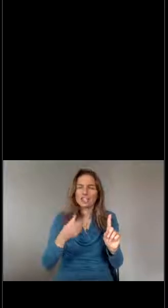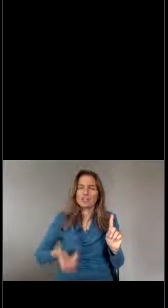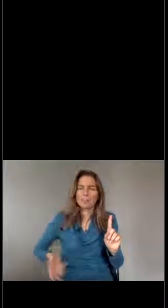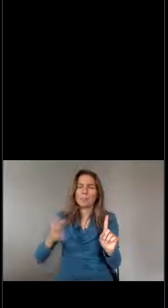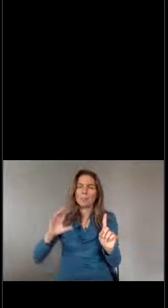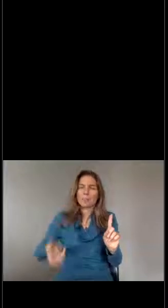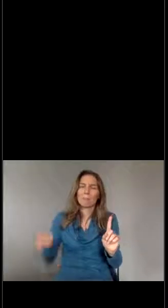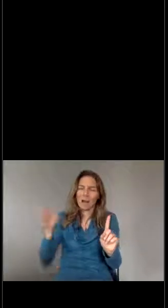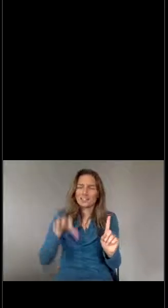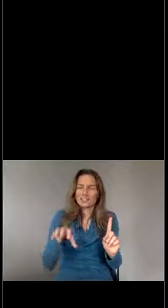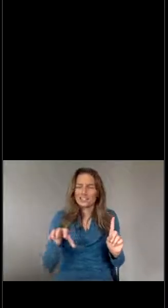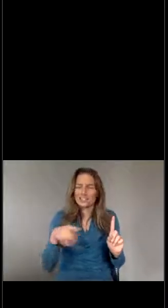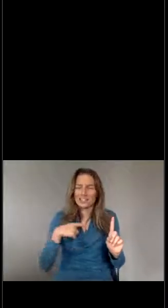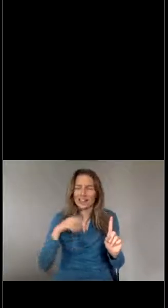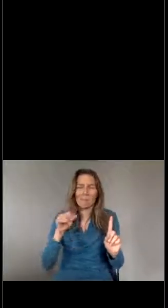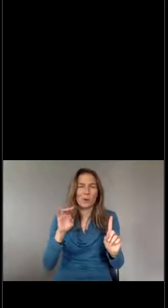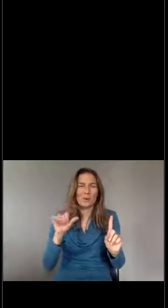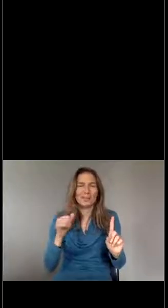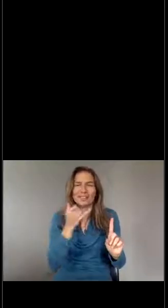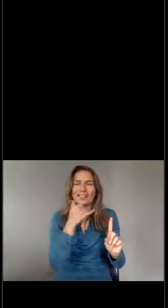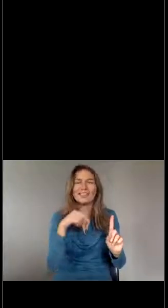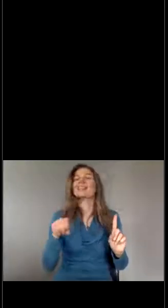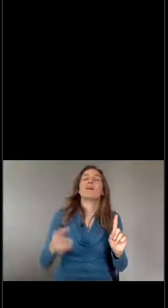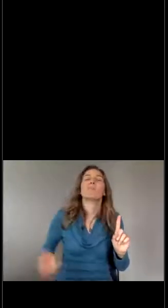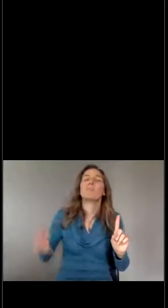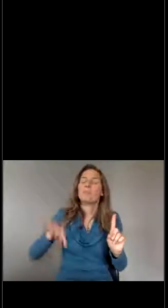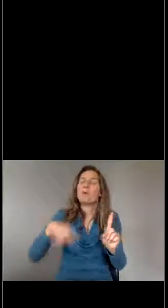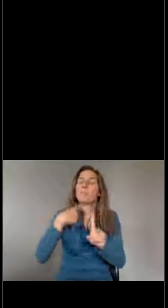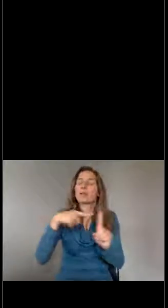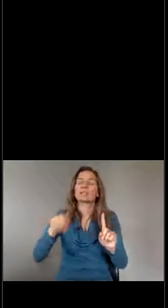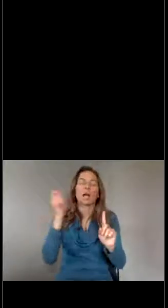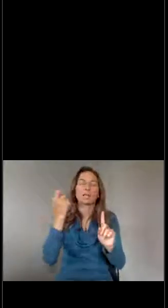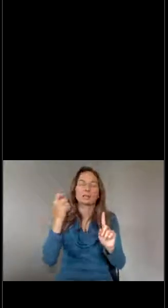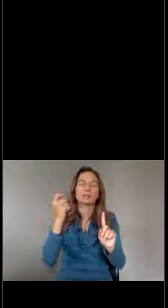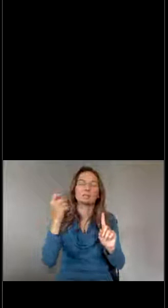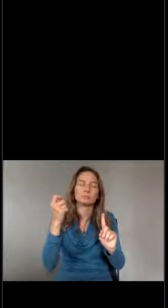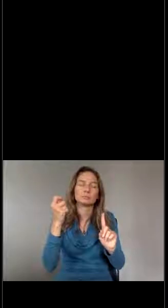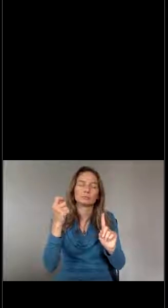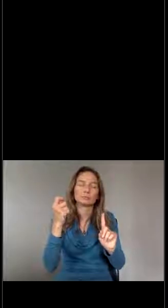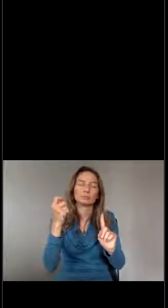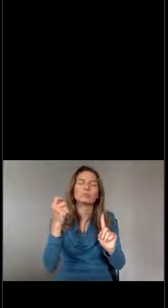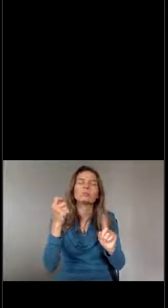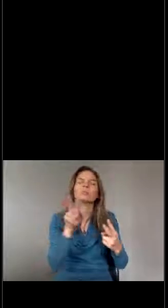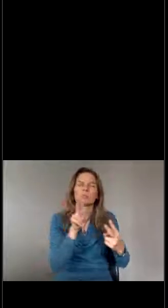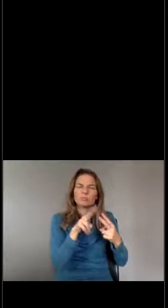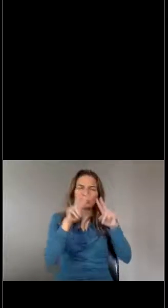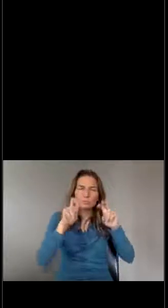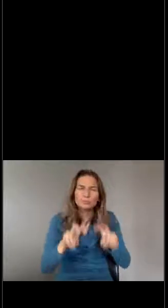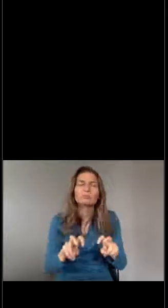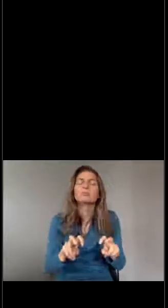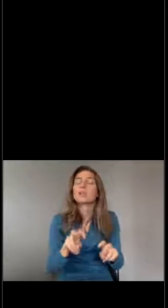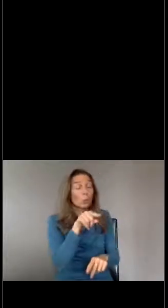but we were looking at the costs people with disabilities face as well as how they were able to meet these costs.